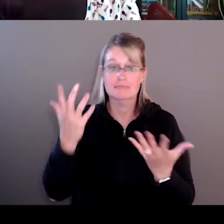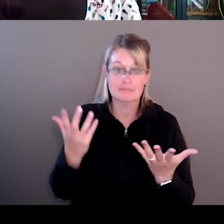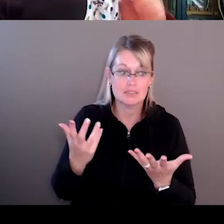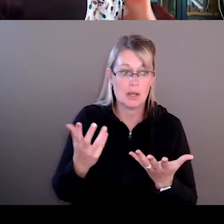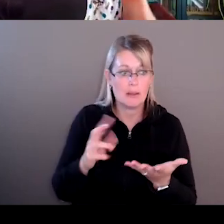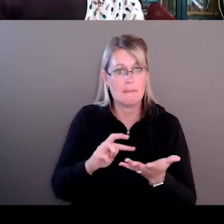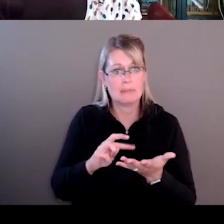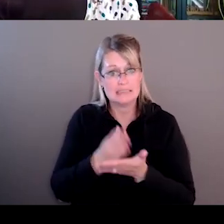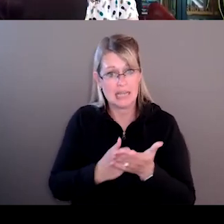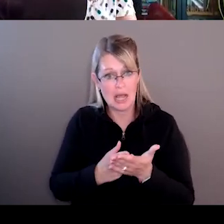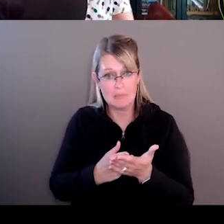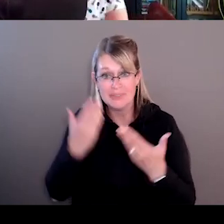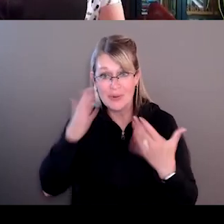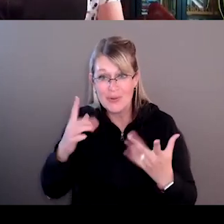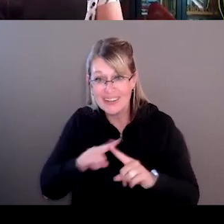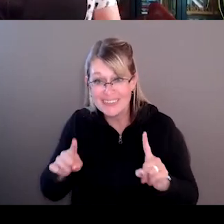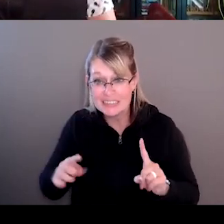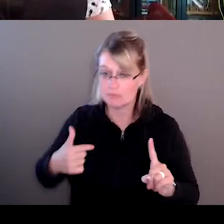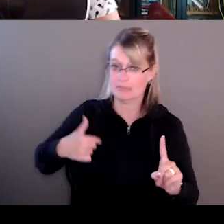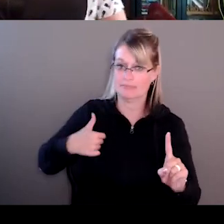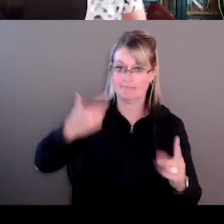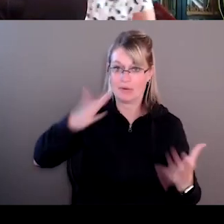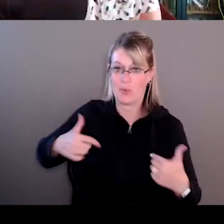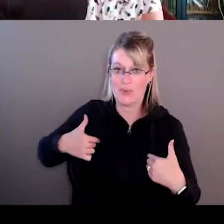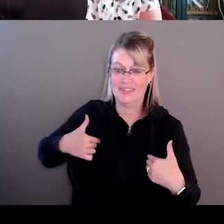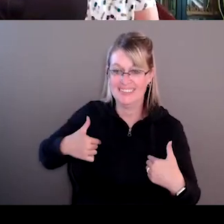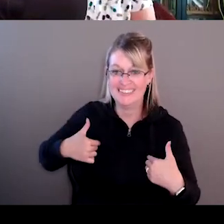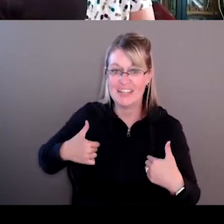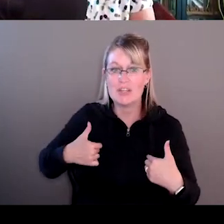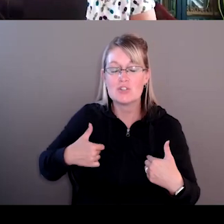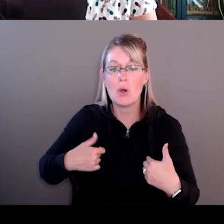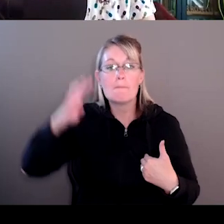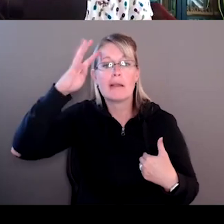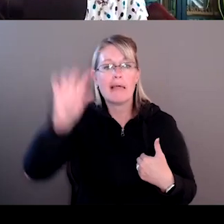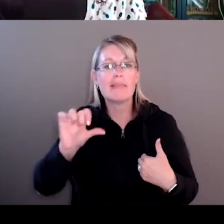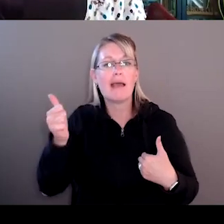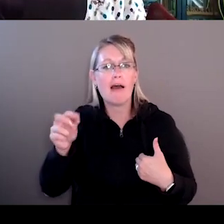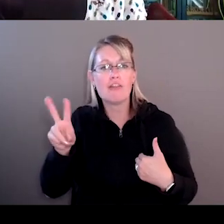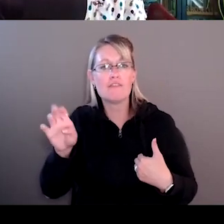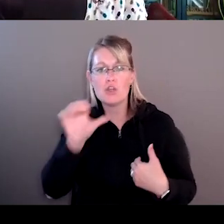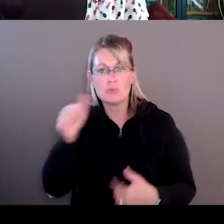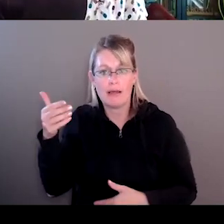difference. I am one of them. Yeah. I suggest that you pretend that the other value does not exist.